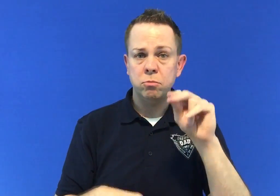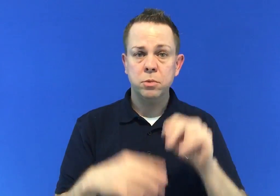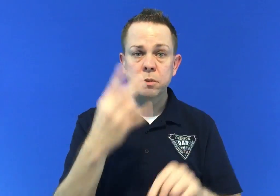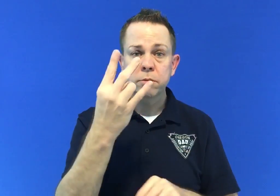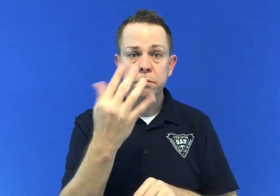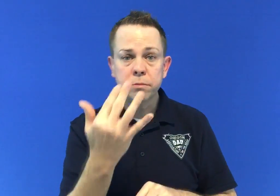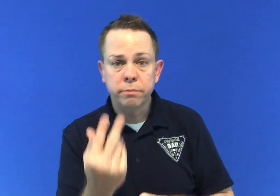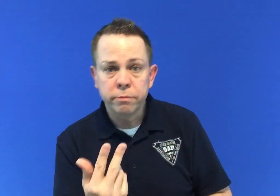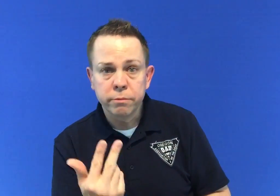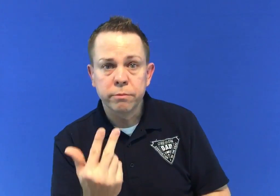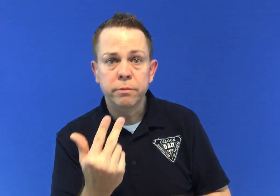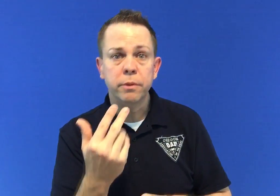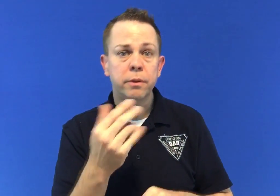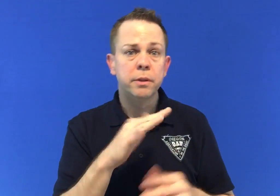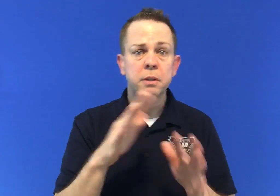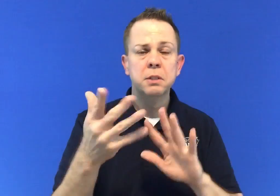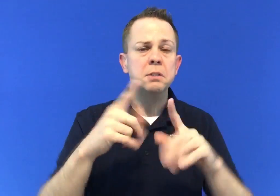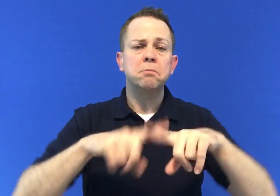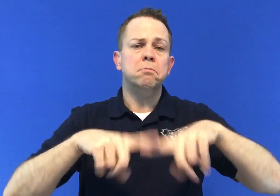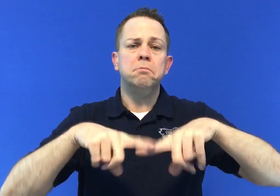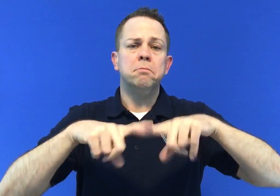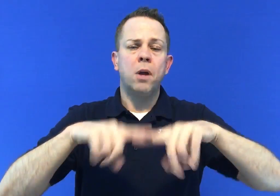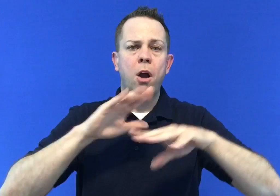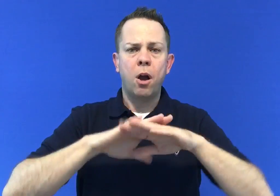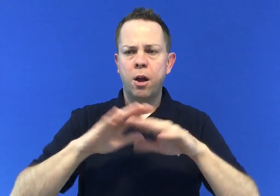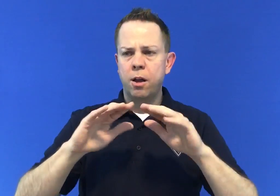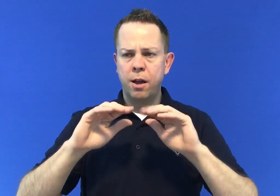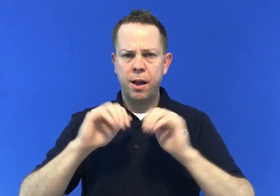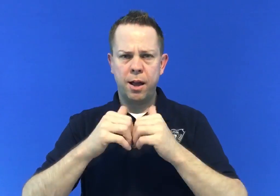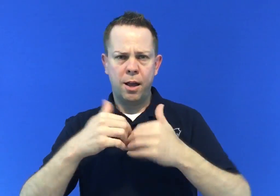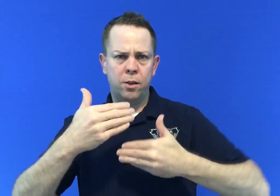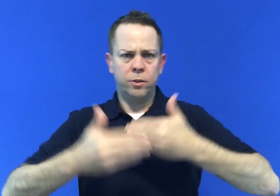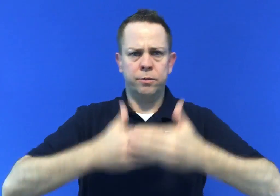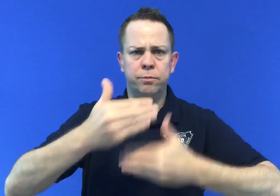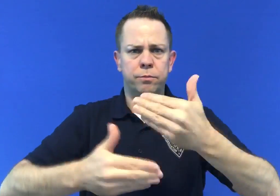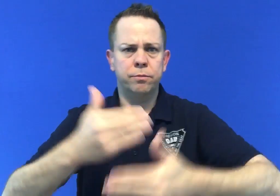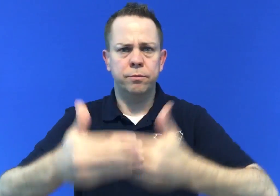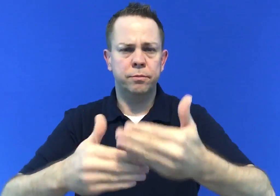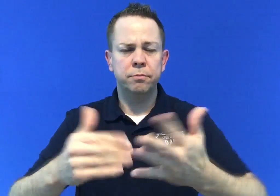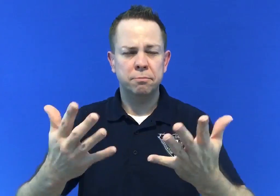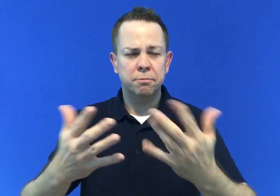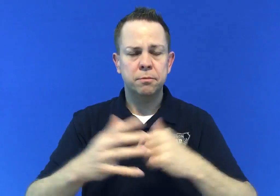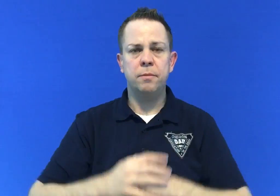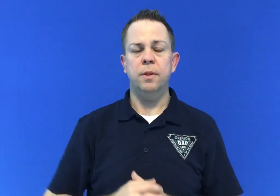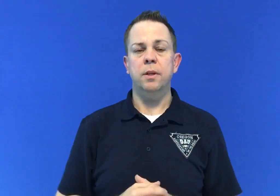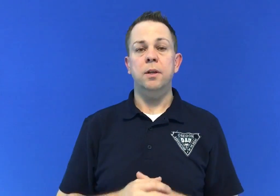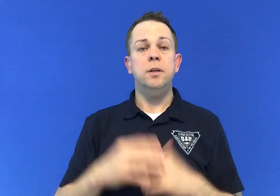They have seven now and may submit two or three of them. It depends on how the process goes.